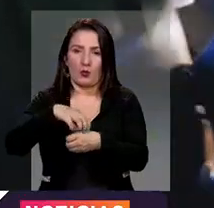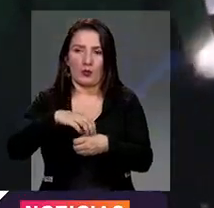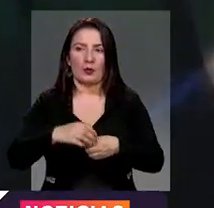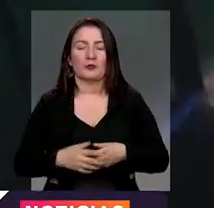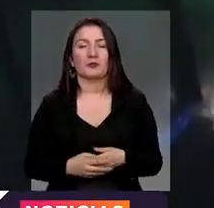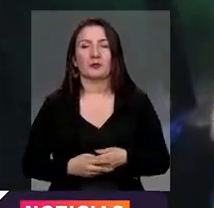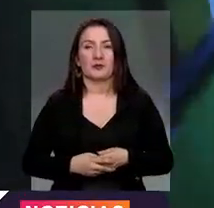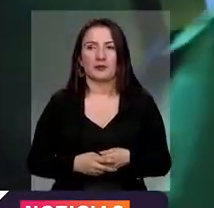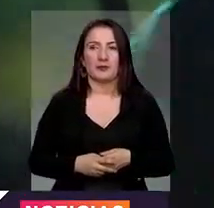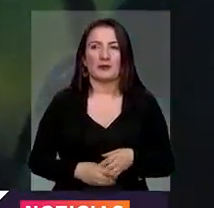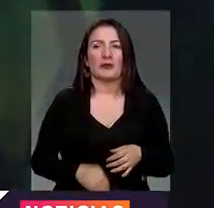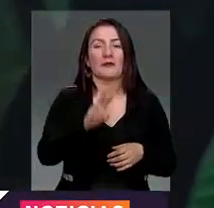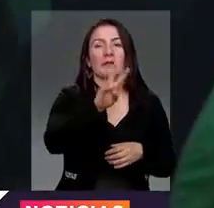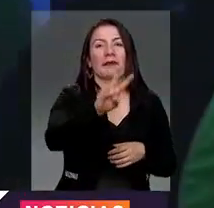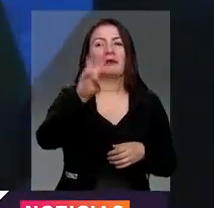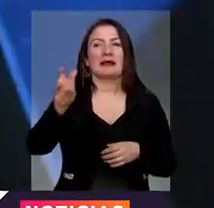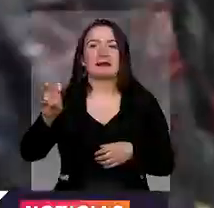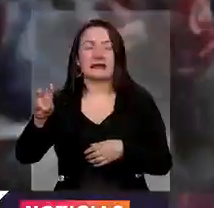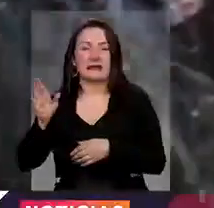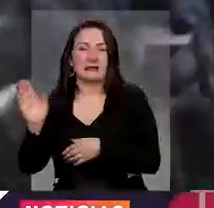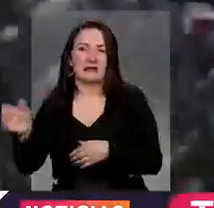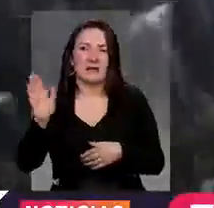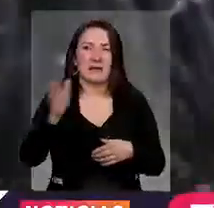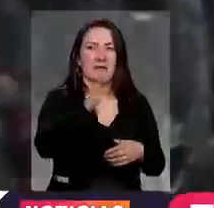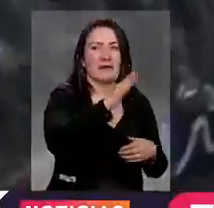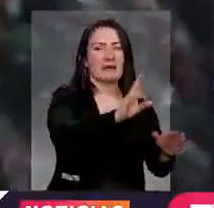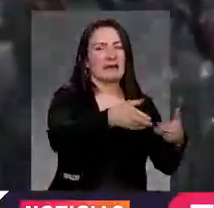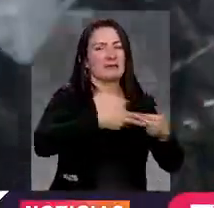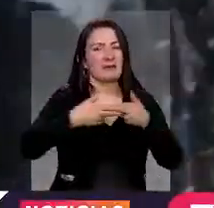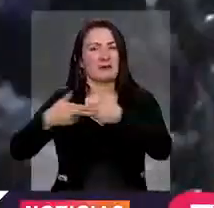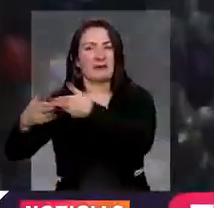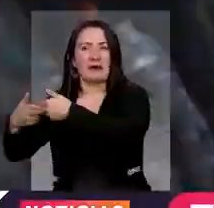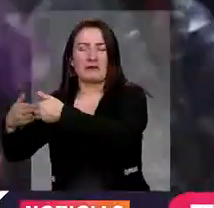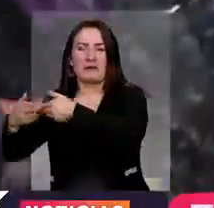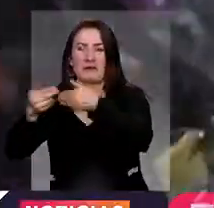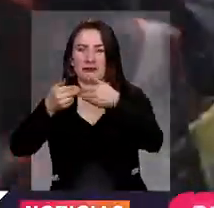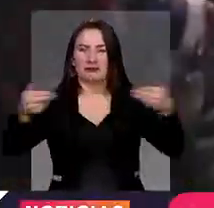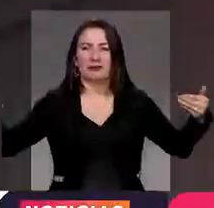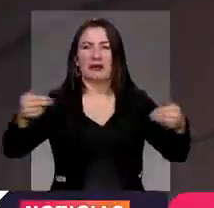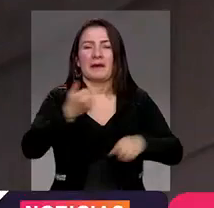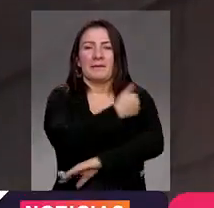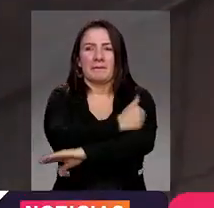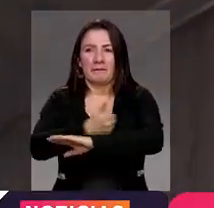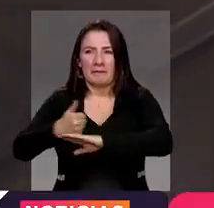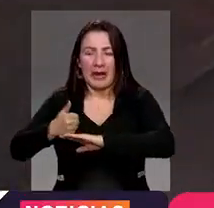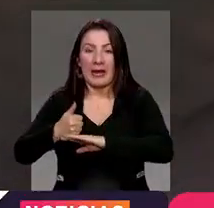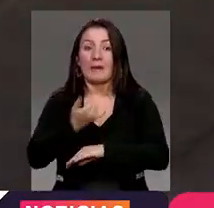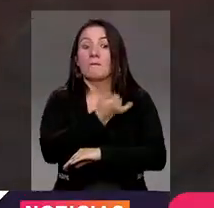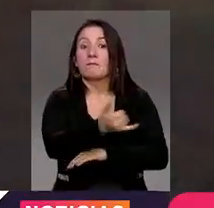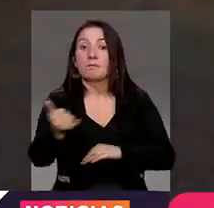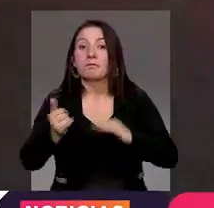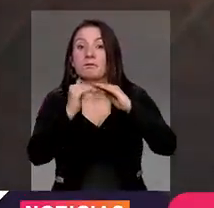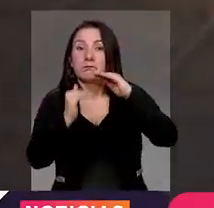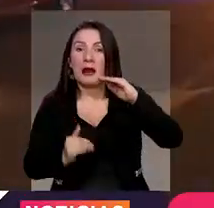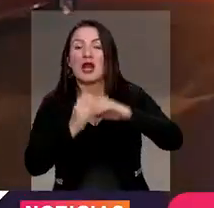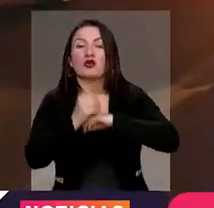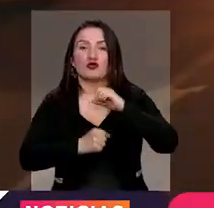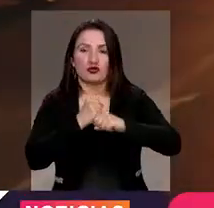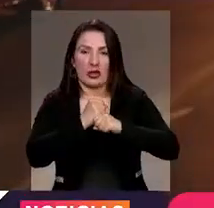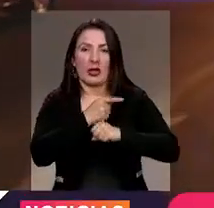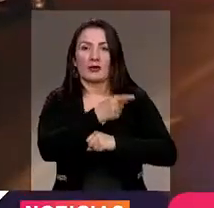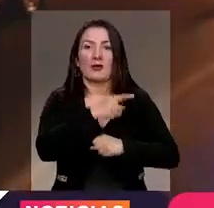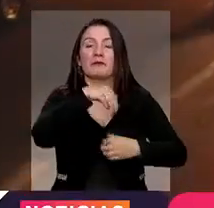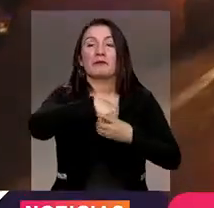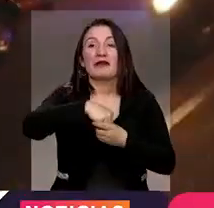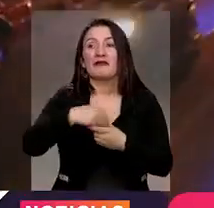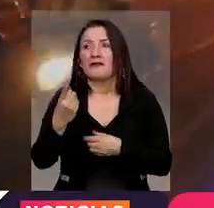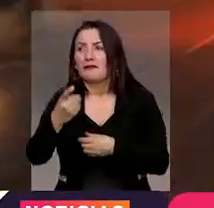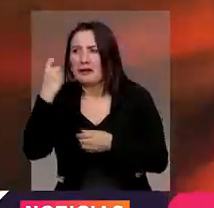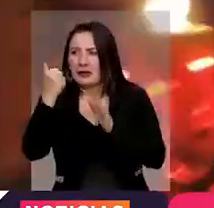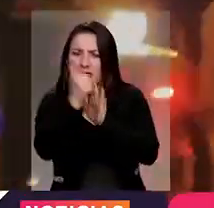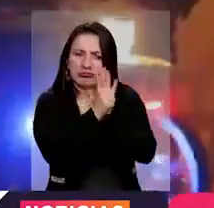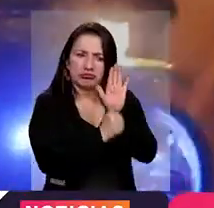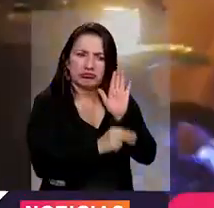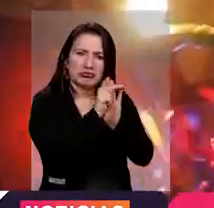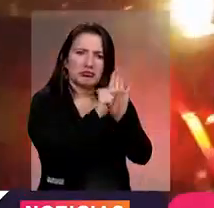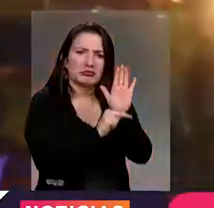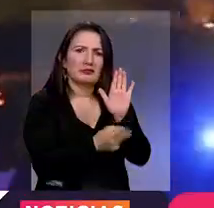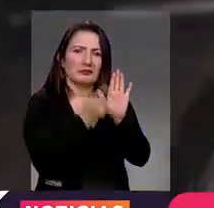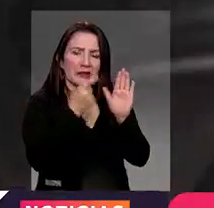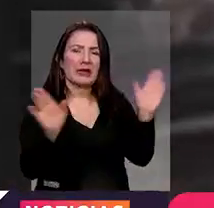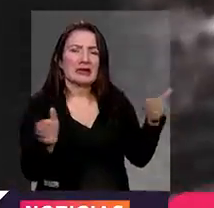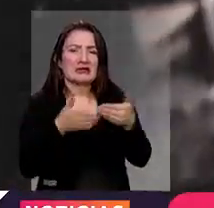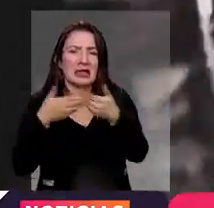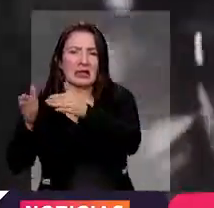LqVÑ-ñdEíXúroIjñNqES.uN